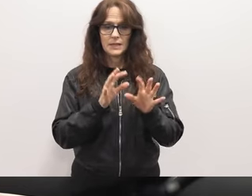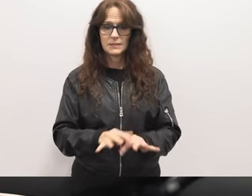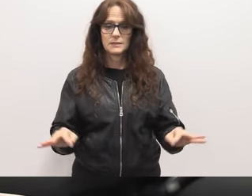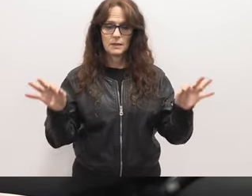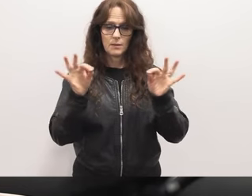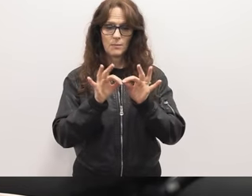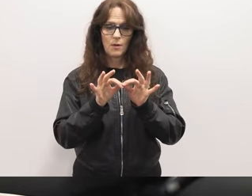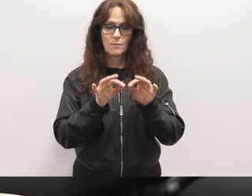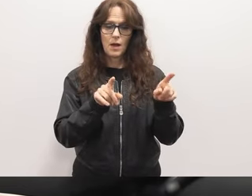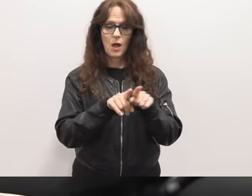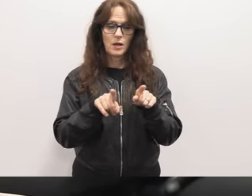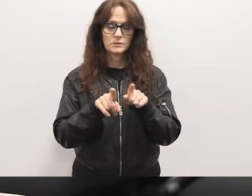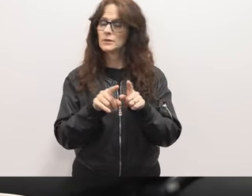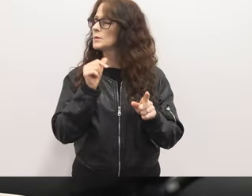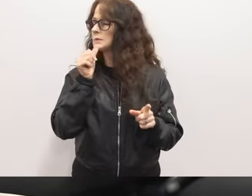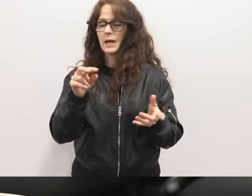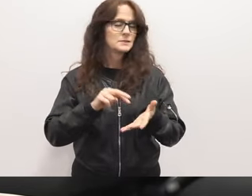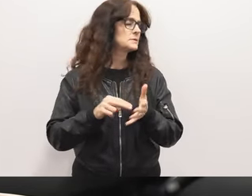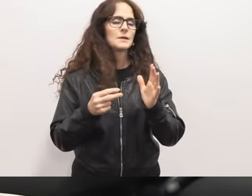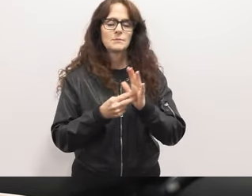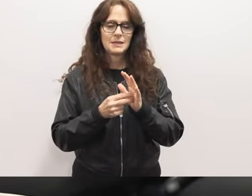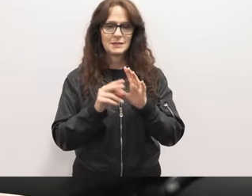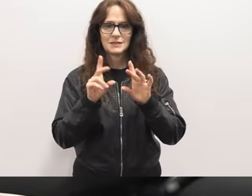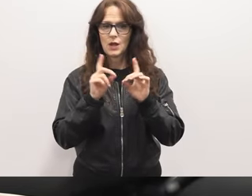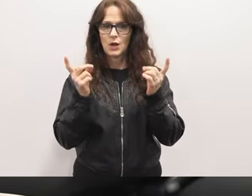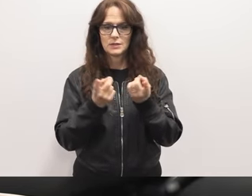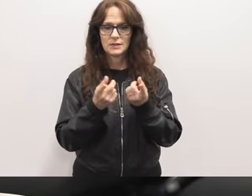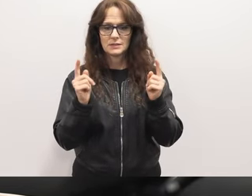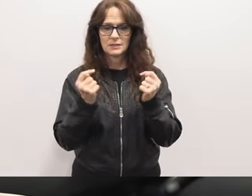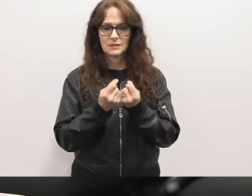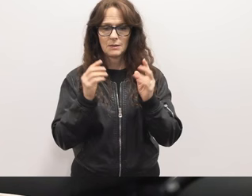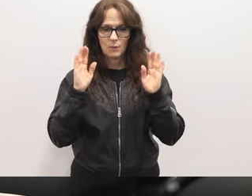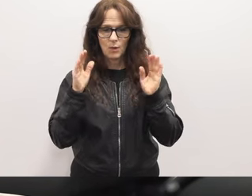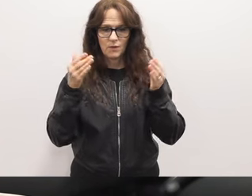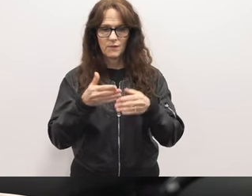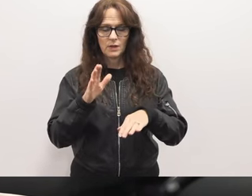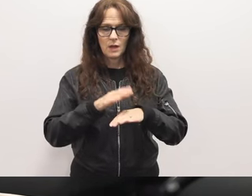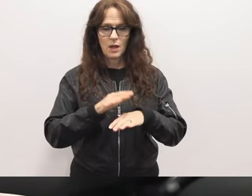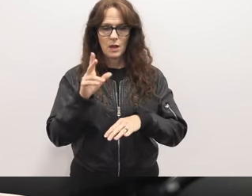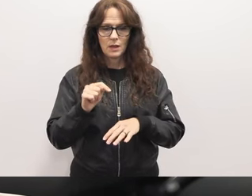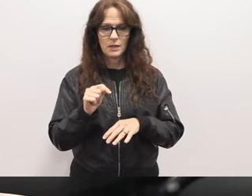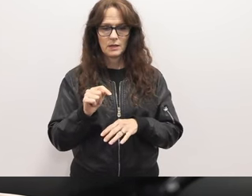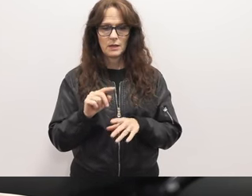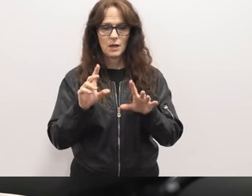It also doesn't mean that our district team won't be focusing on it, it's in our district goals.